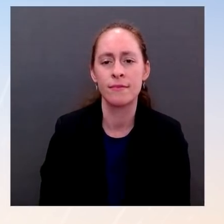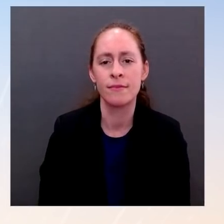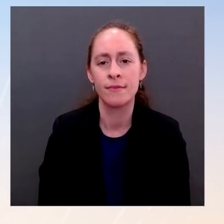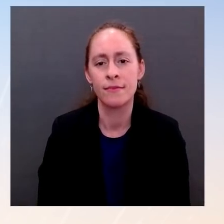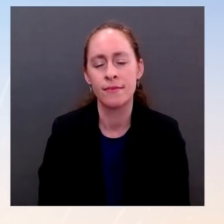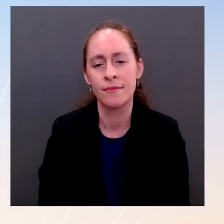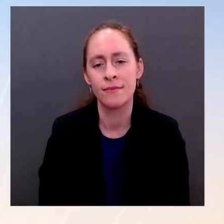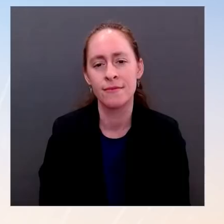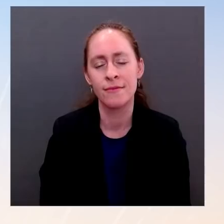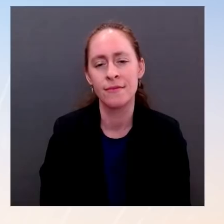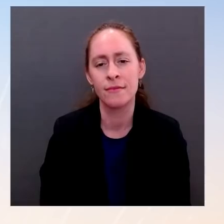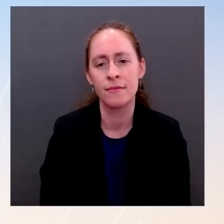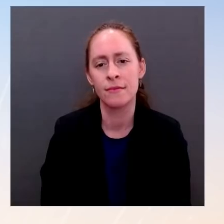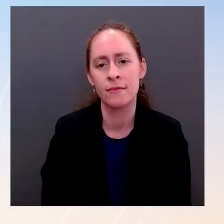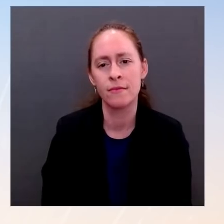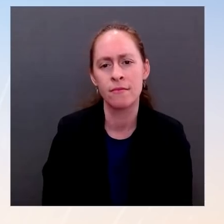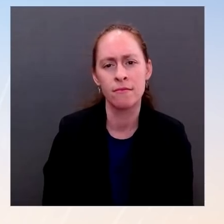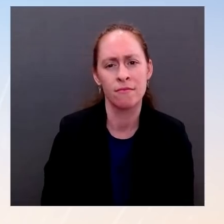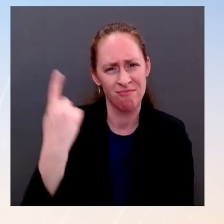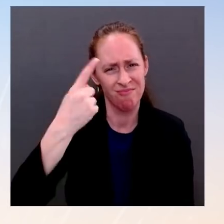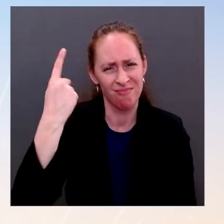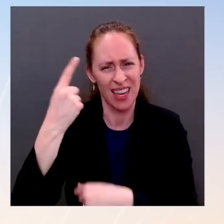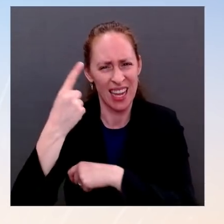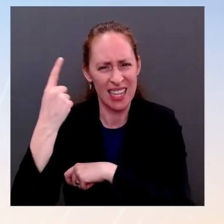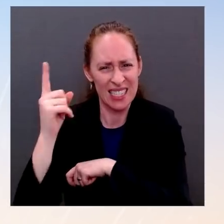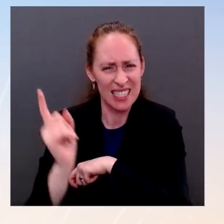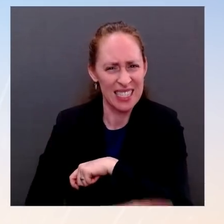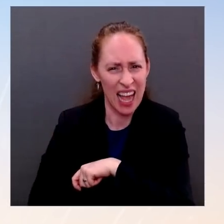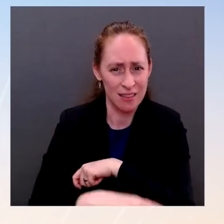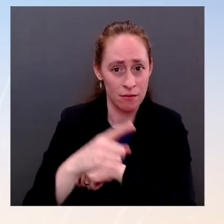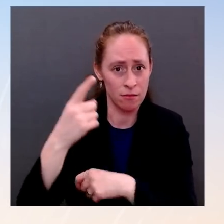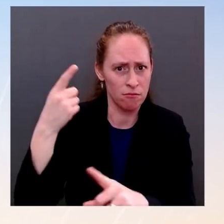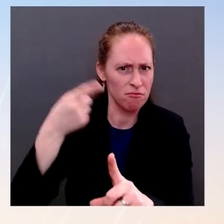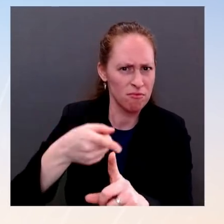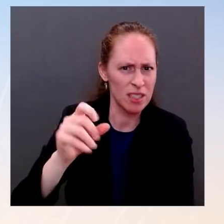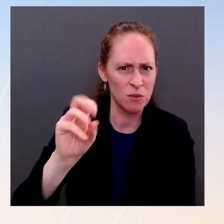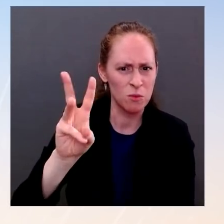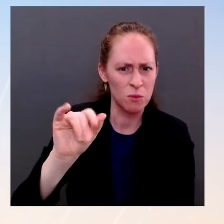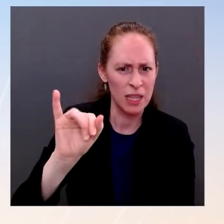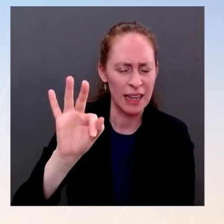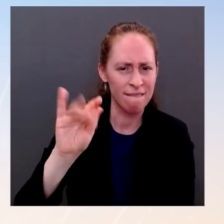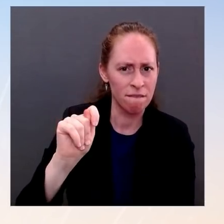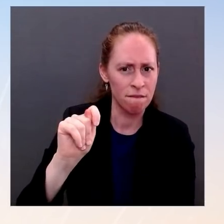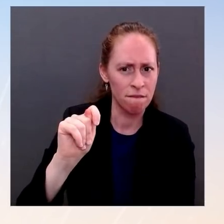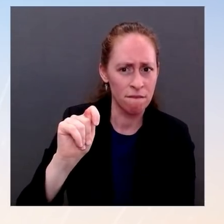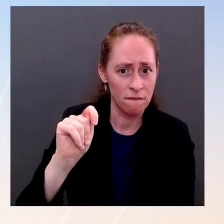Mr. Singh: Well, all options remain on the table. But it's probably not going to be the case